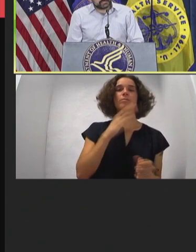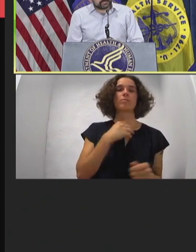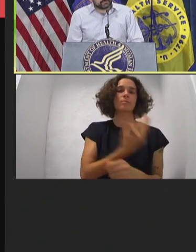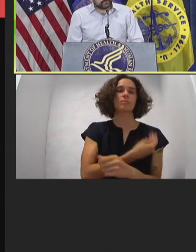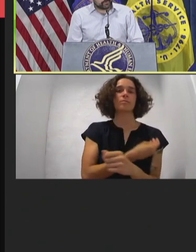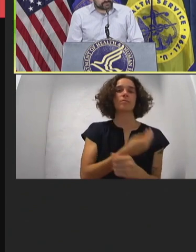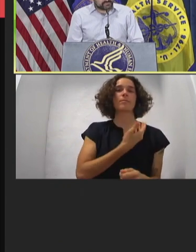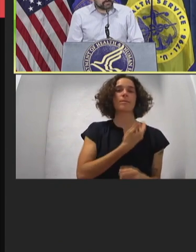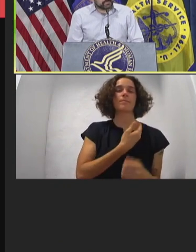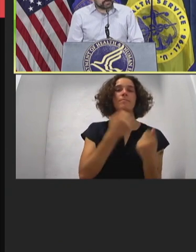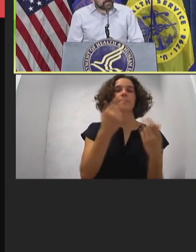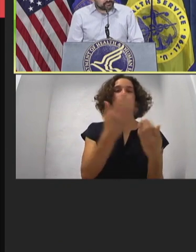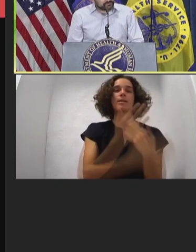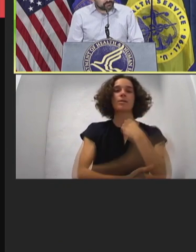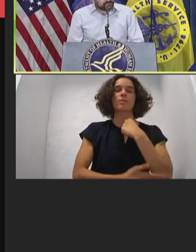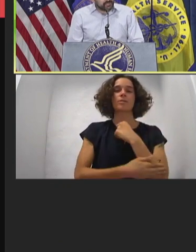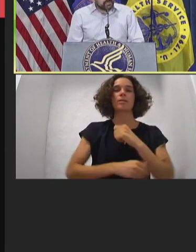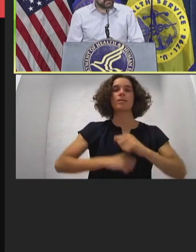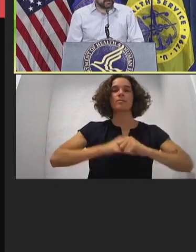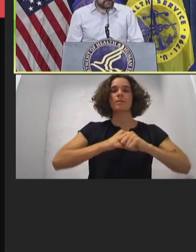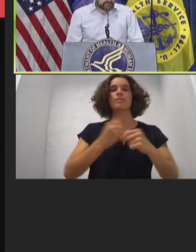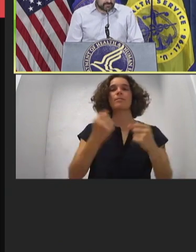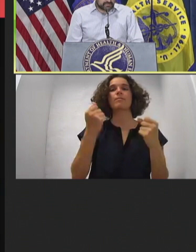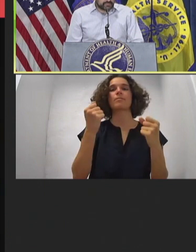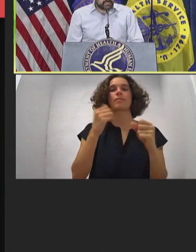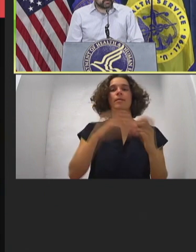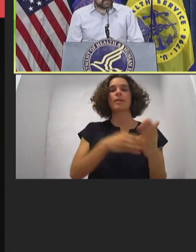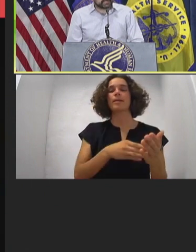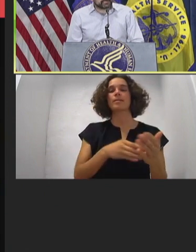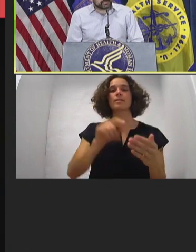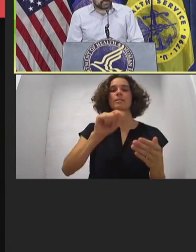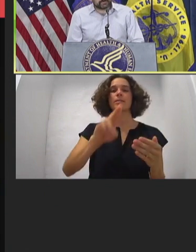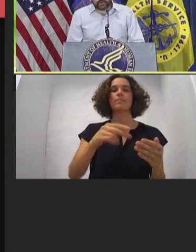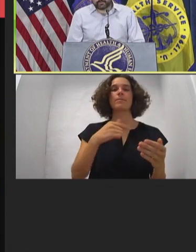severe forms of TB in childhood but offers very limited protection against pulmonary